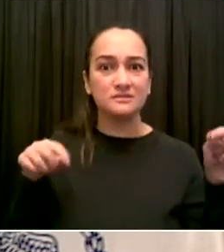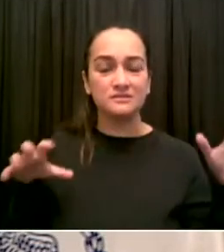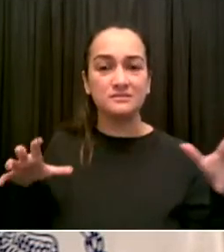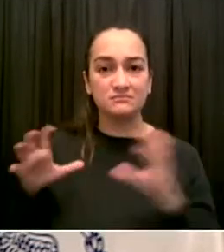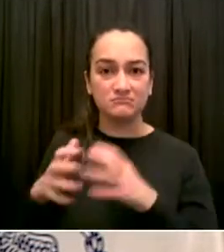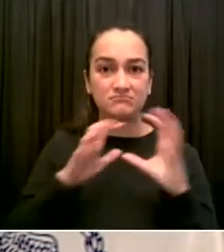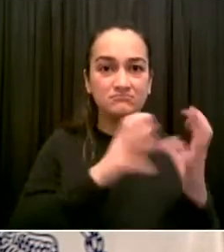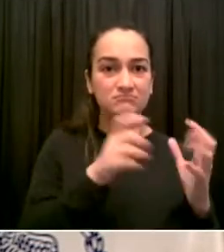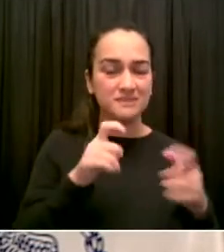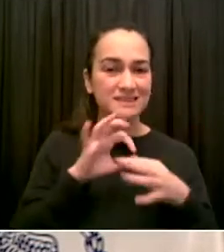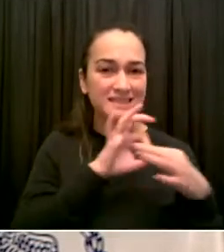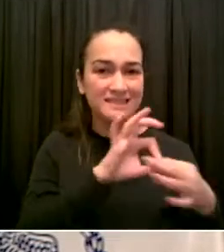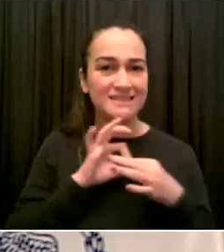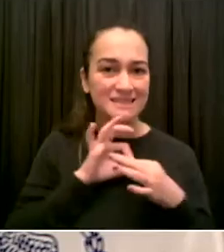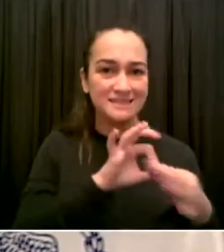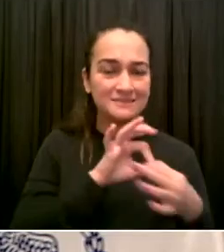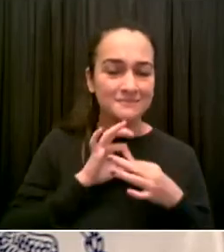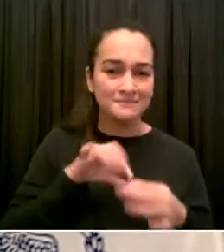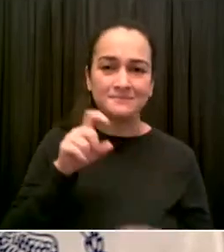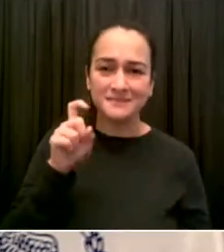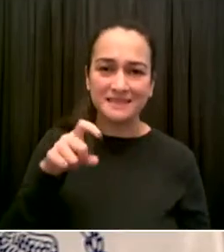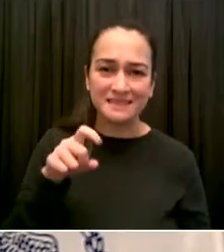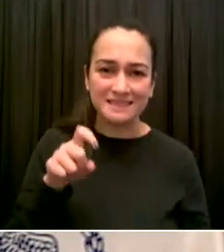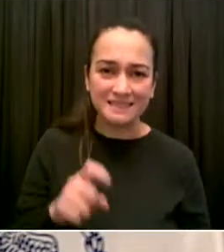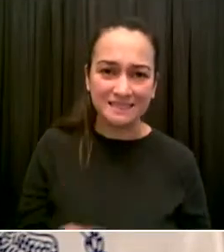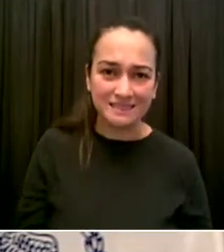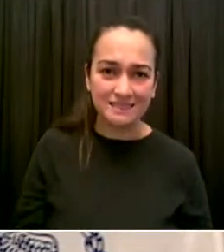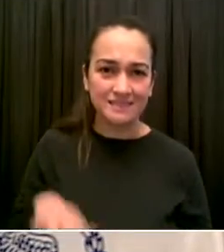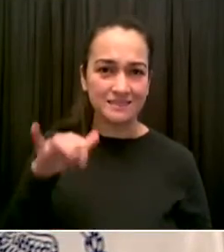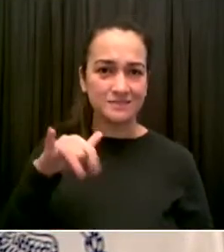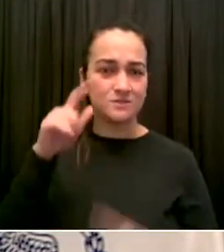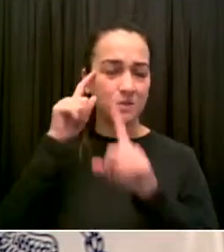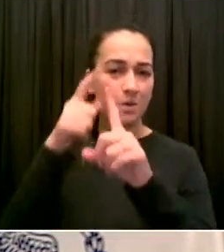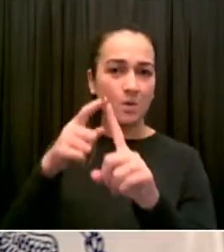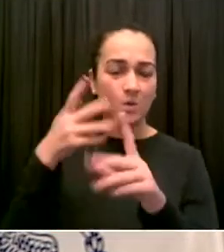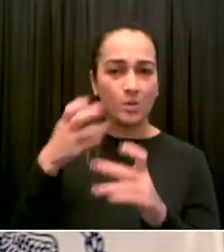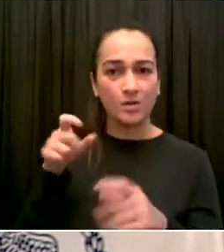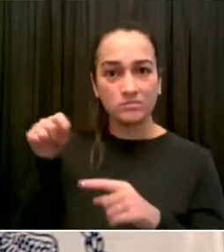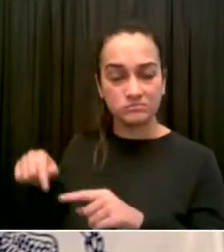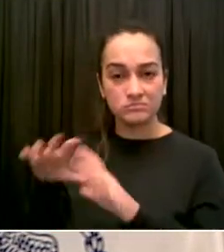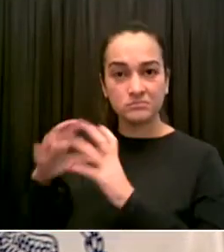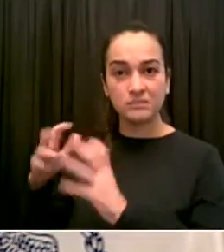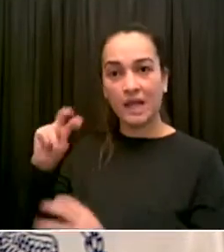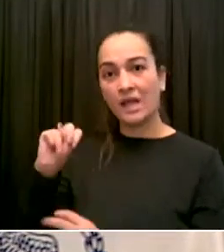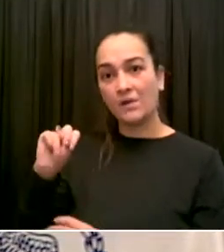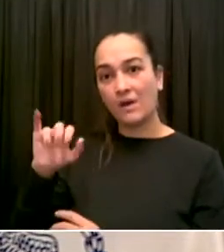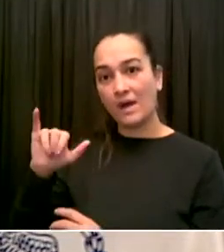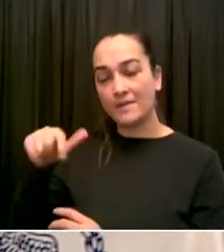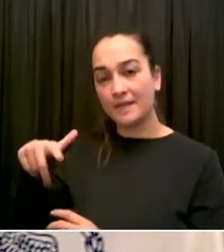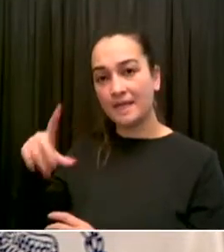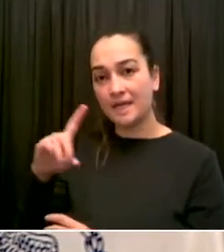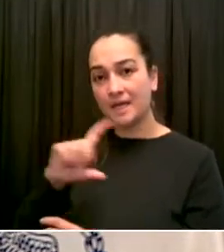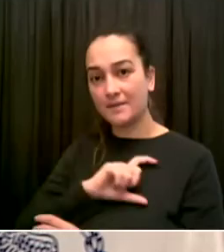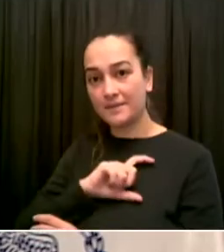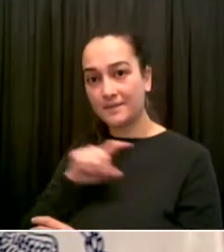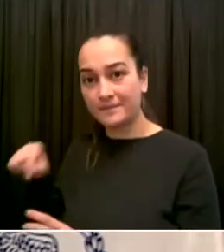THEY CAN GO AND TAKE CARE OF OTHER TASKS.